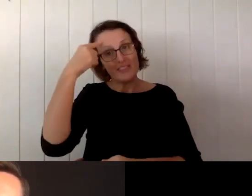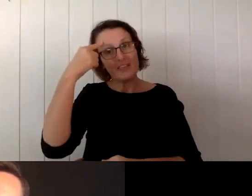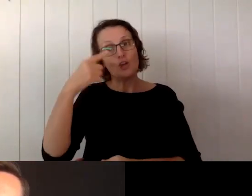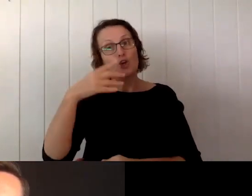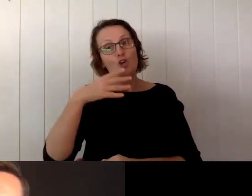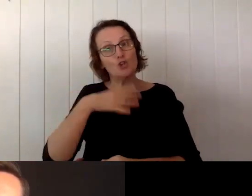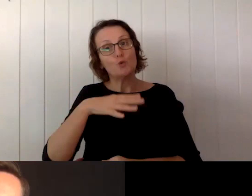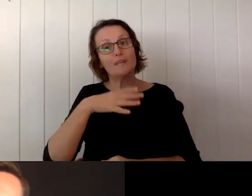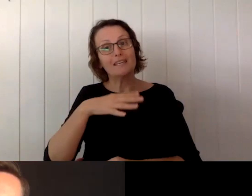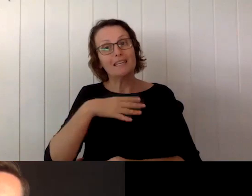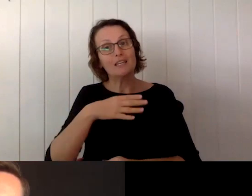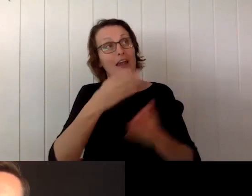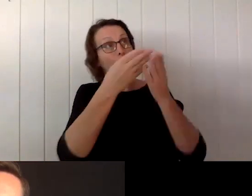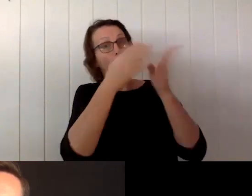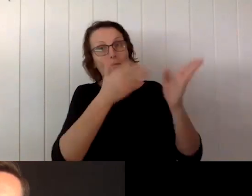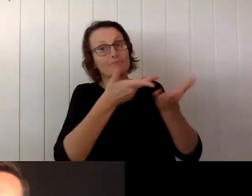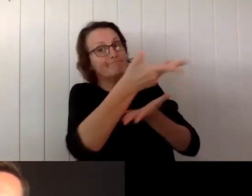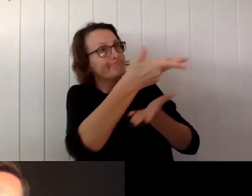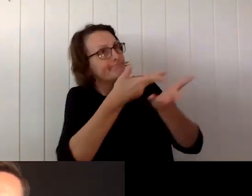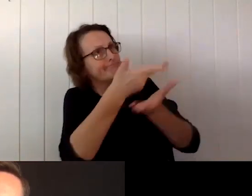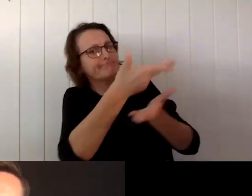time having a really open conversation. I do a lot of work